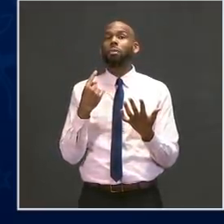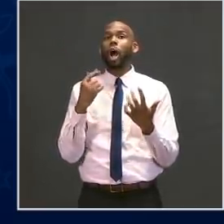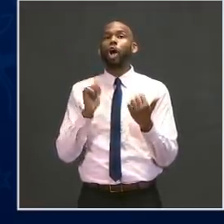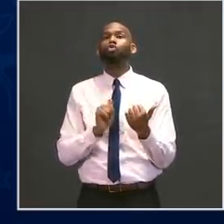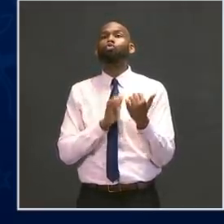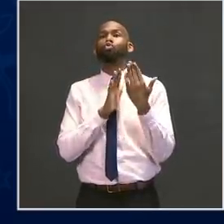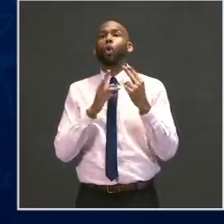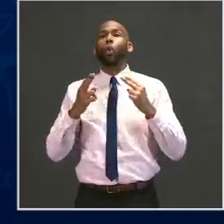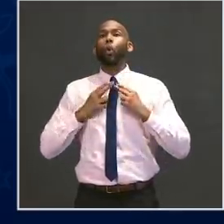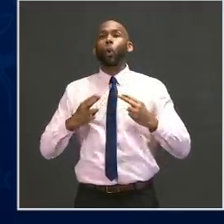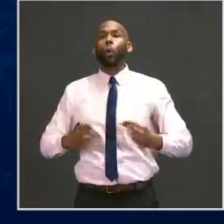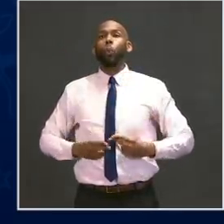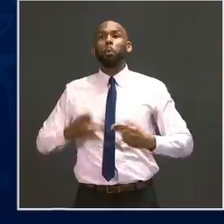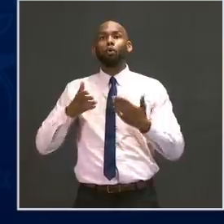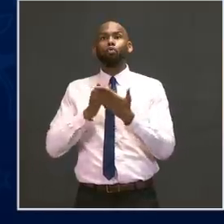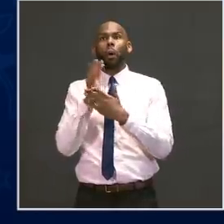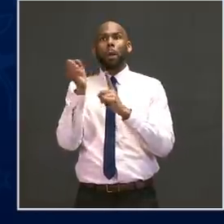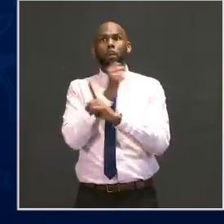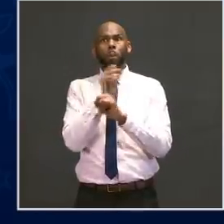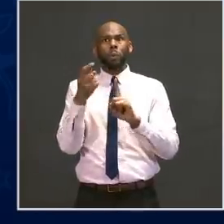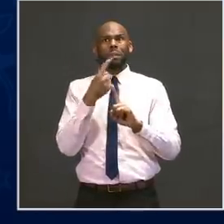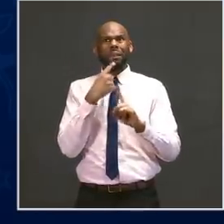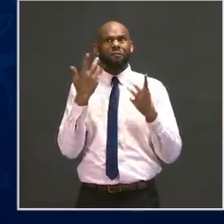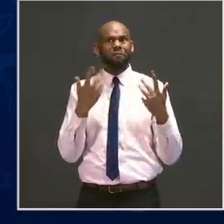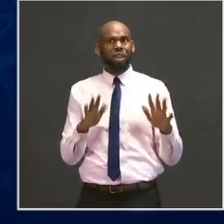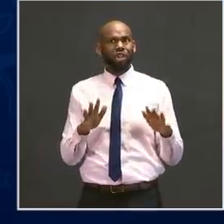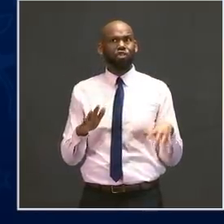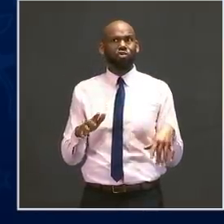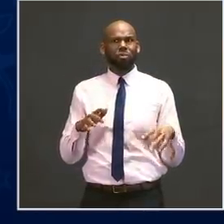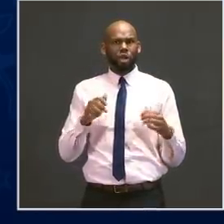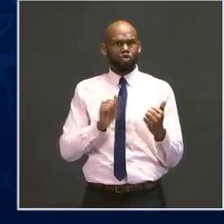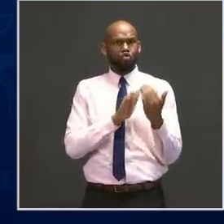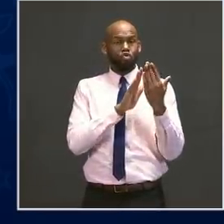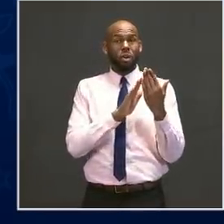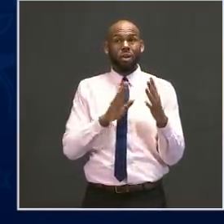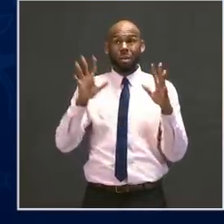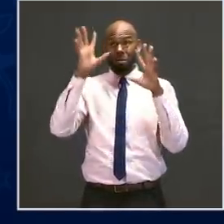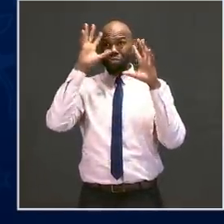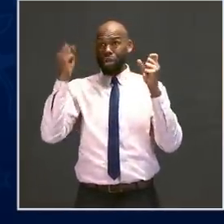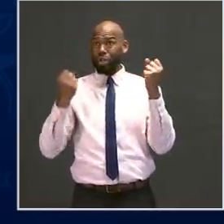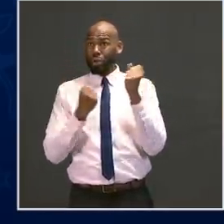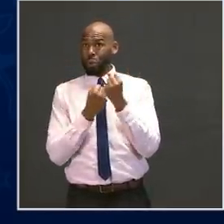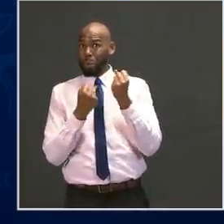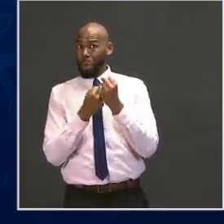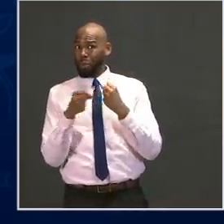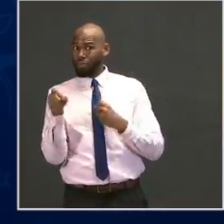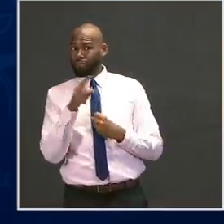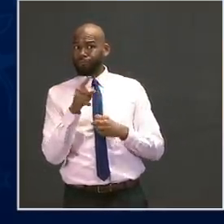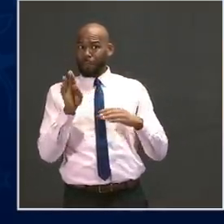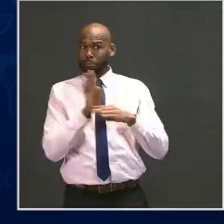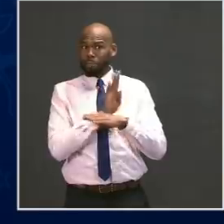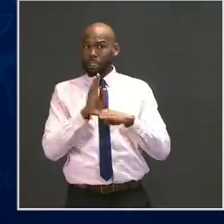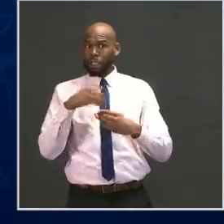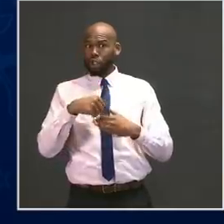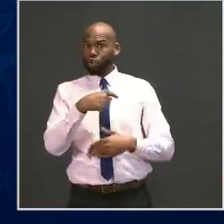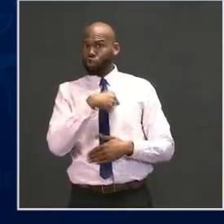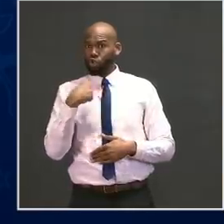Does the President support American companies doing business in China to express the same reservations about those abuses?